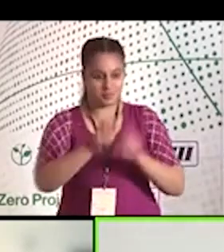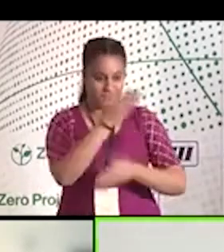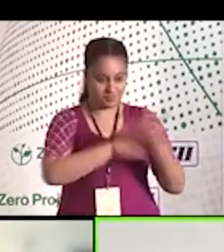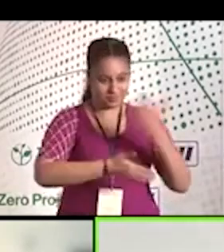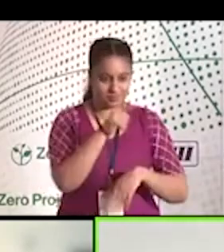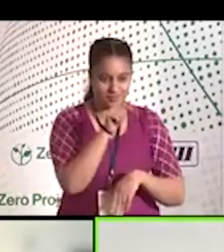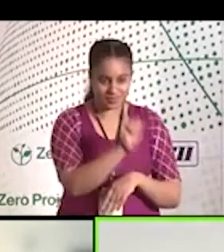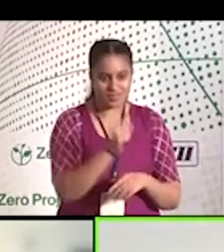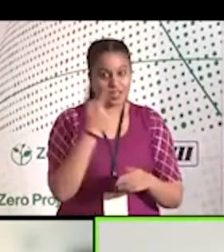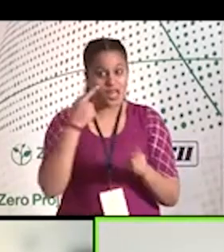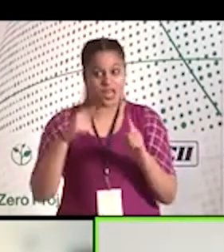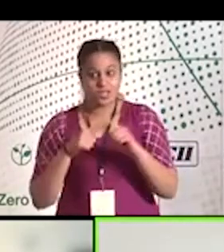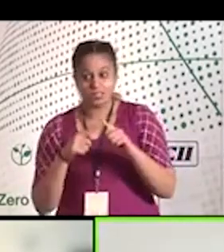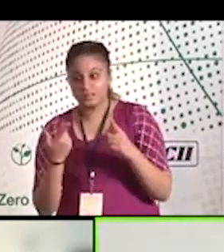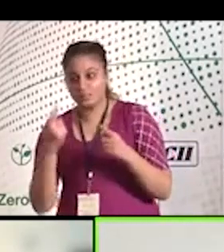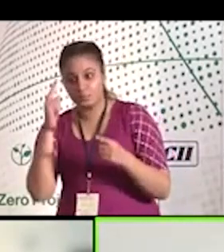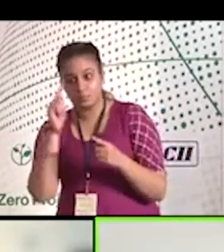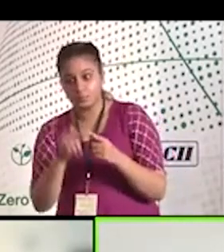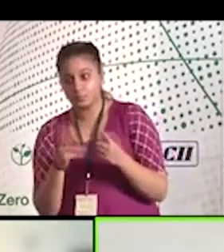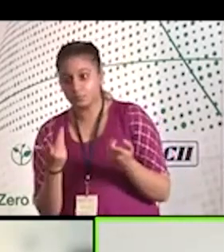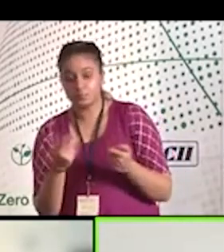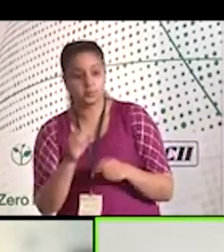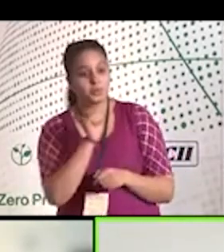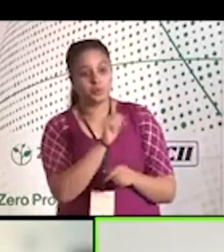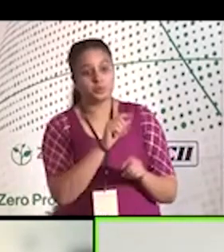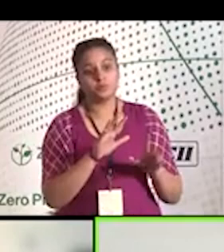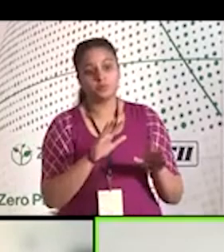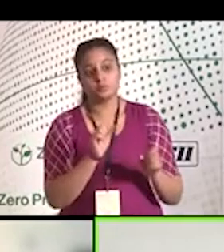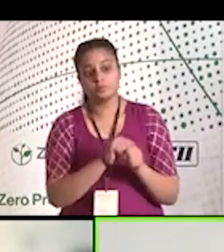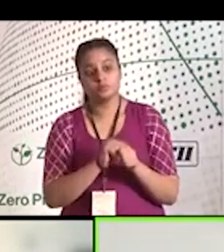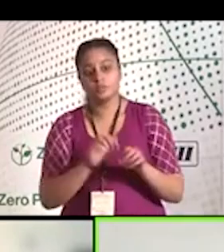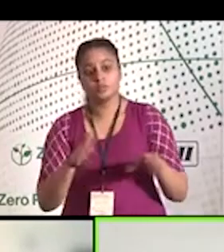roles, how do you work on customizing the training needed